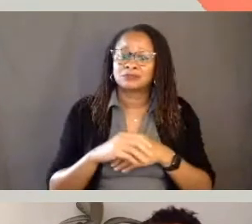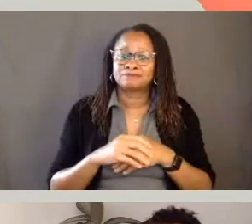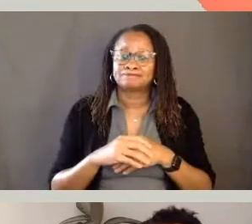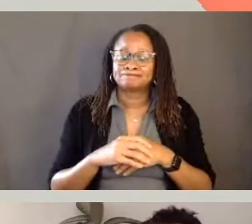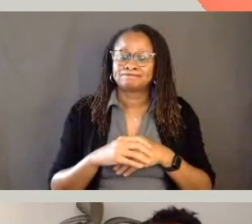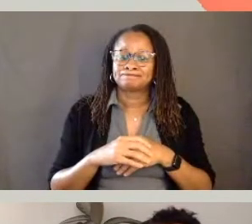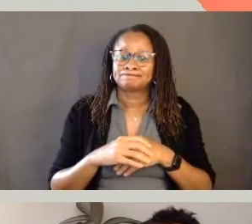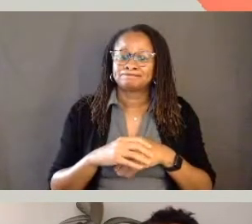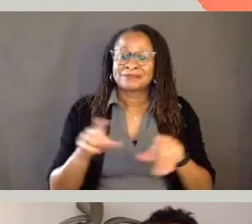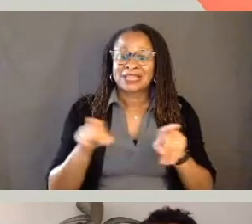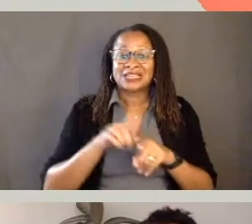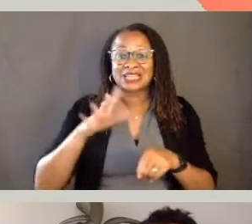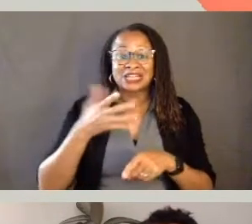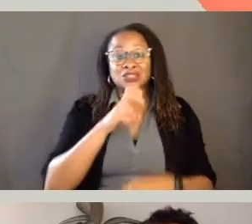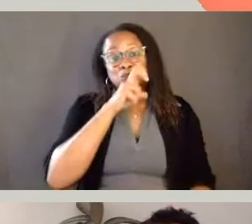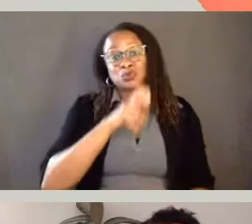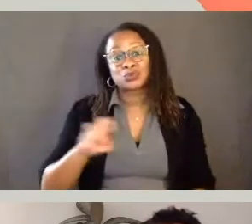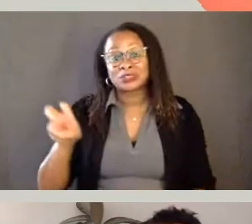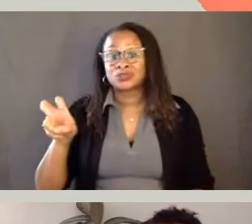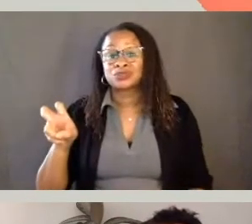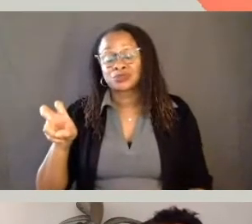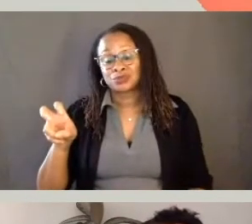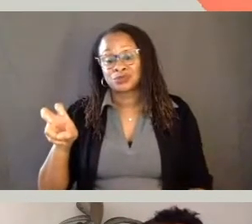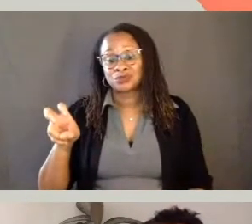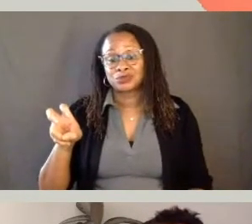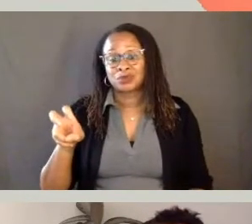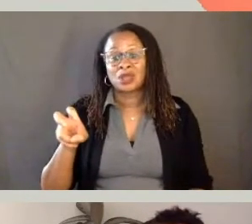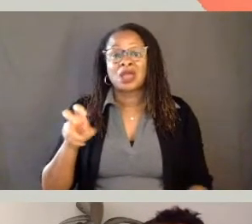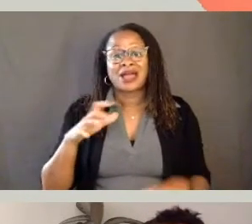But as a kind of transition from out of school...